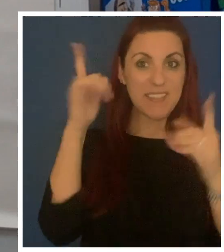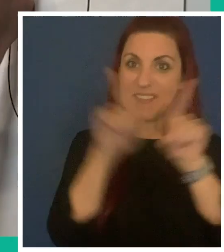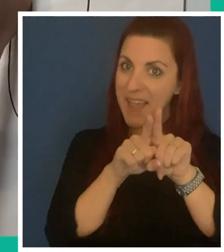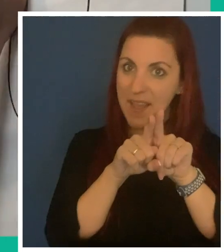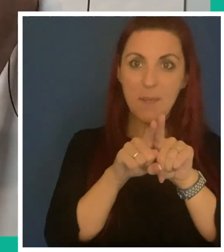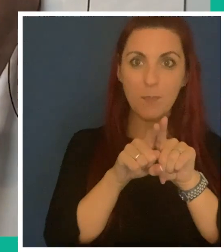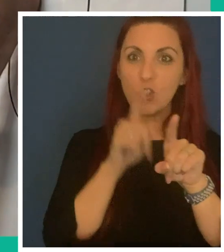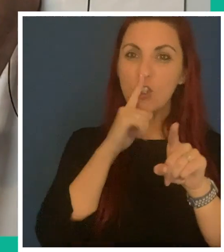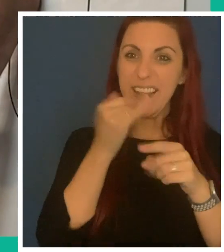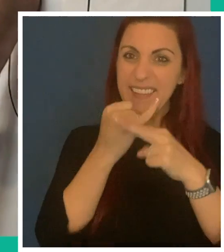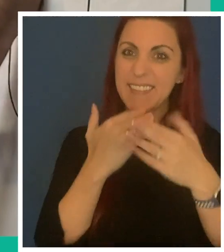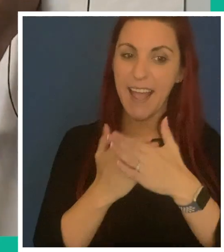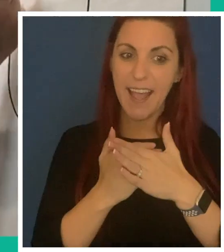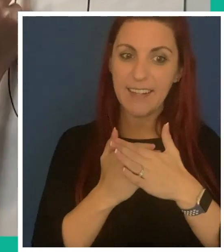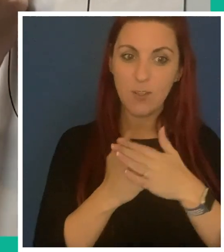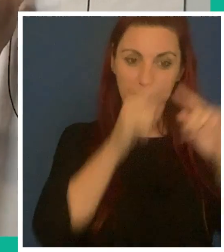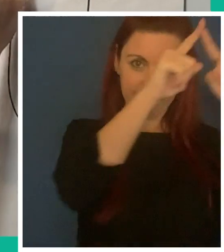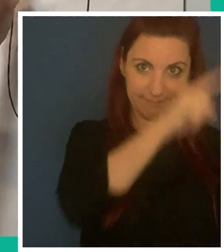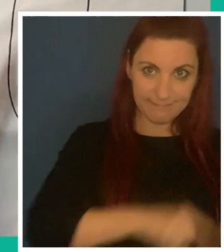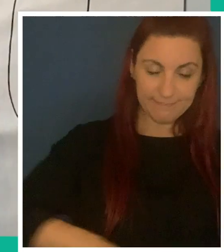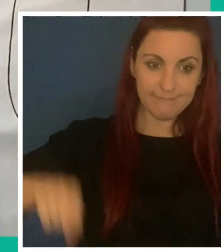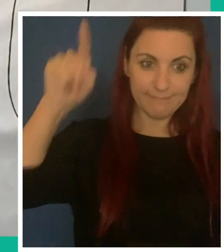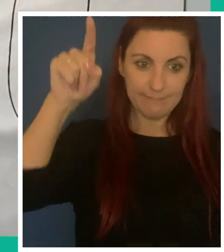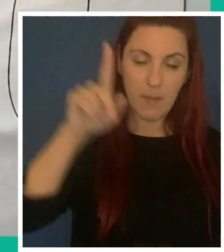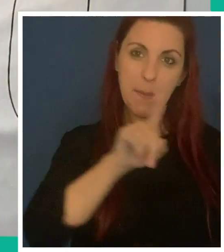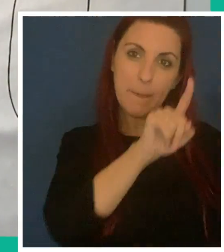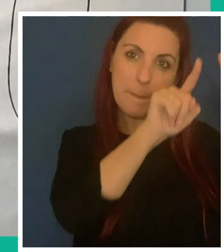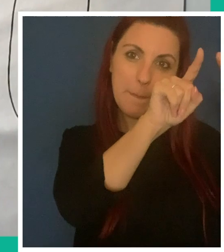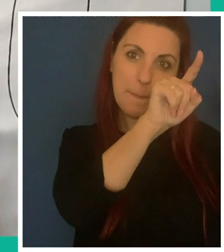So I'm goes to start a little bit inside here just at the bottom of her mouth